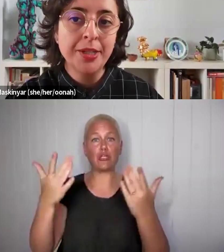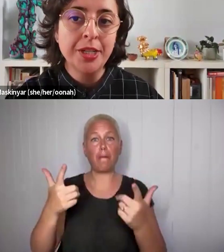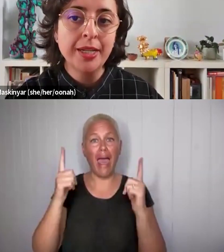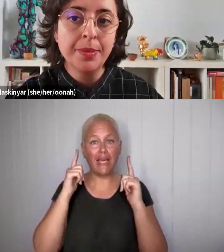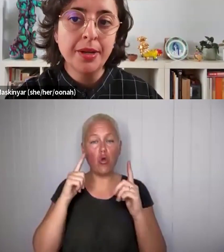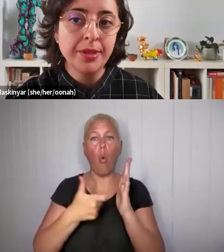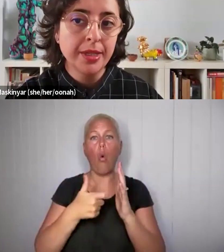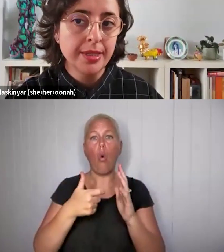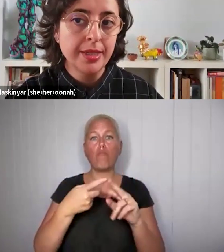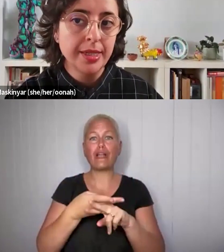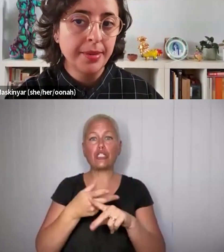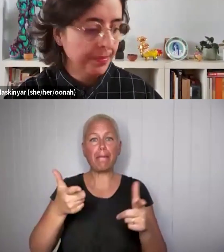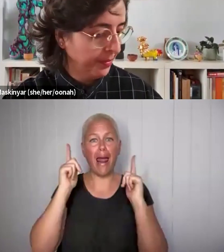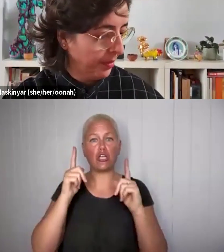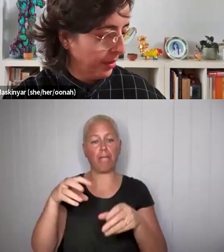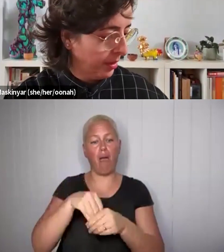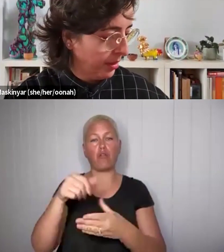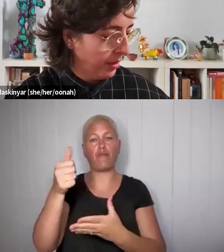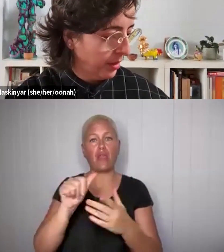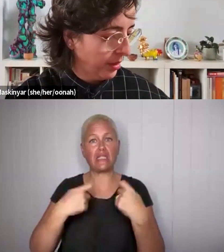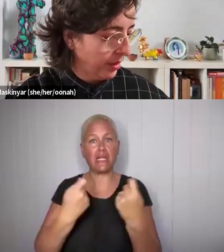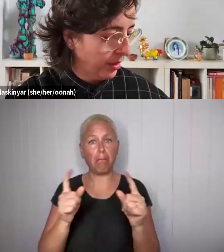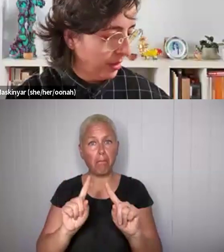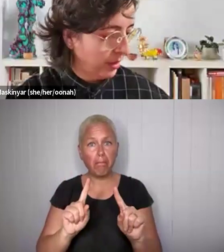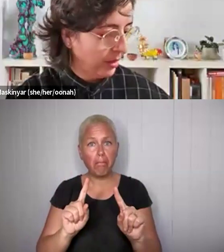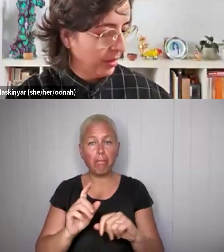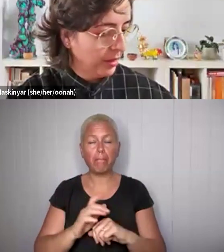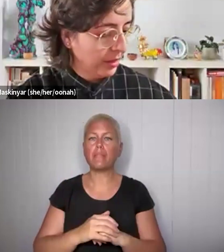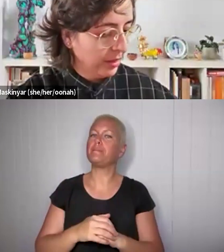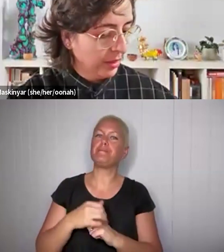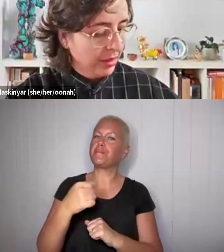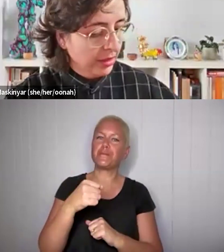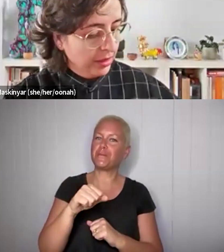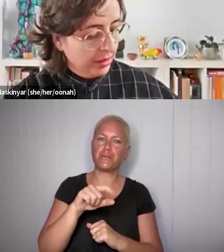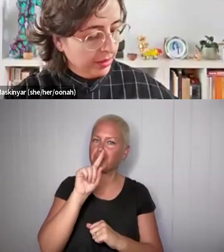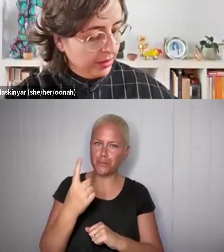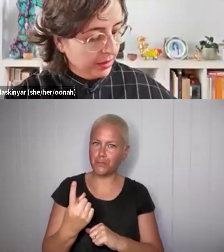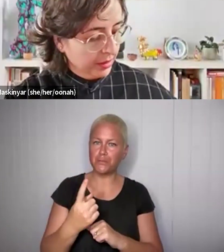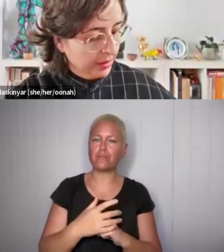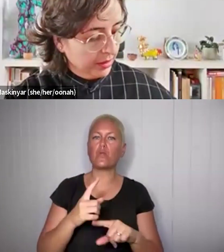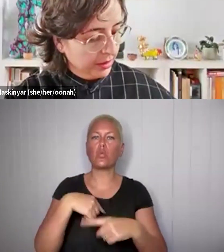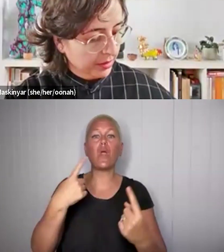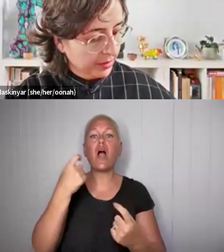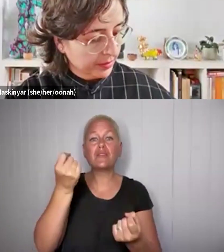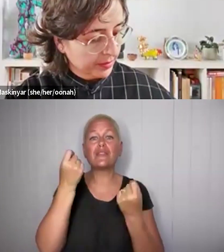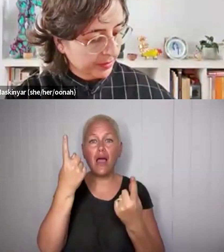manager as part of the artistic team?' >> No, you cannot. We understand people have